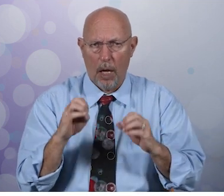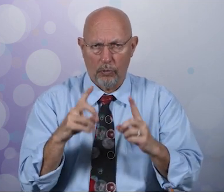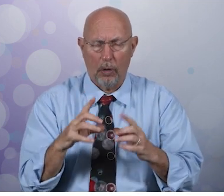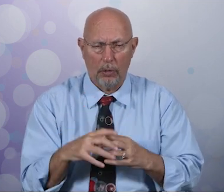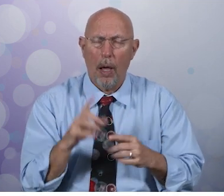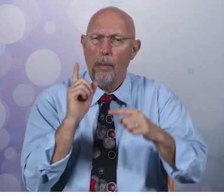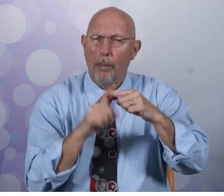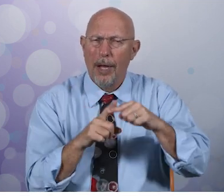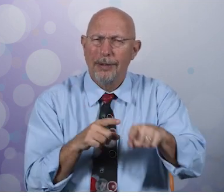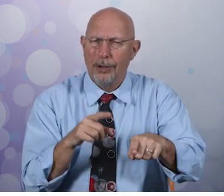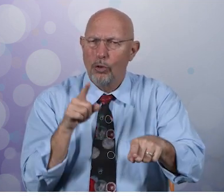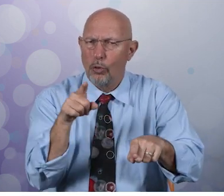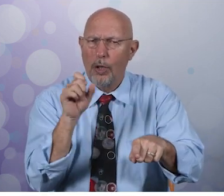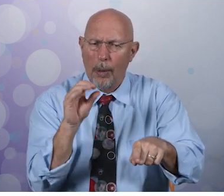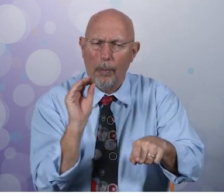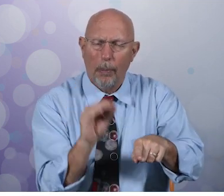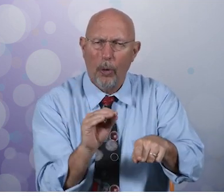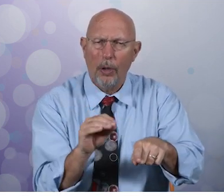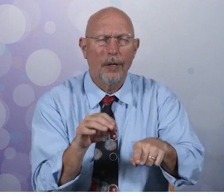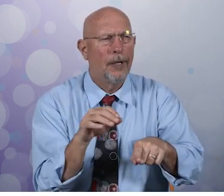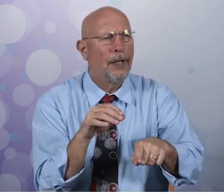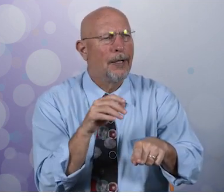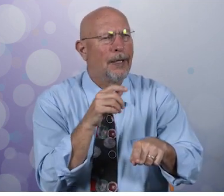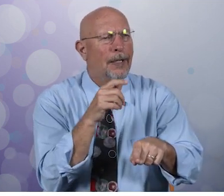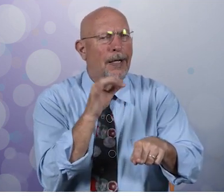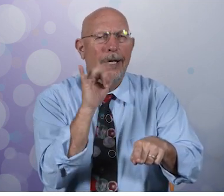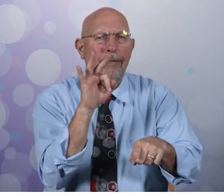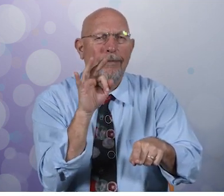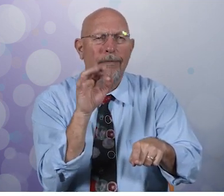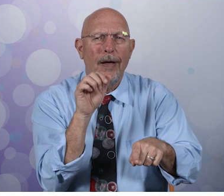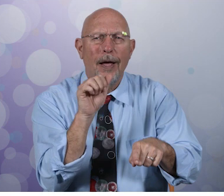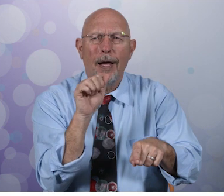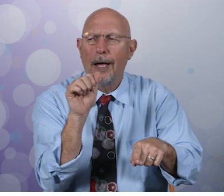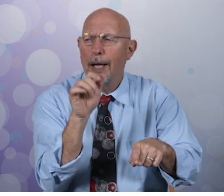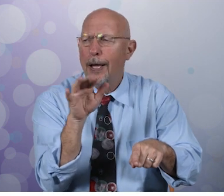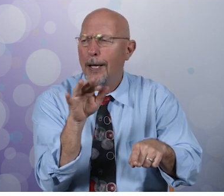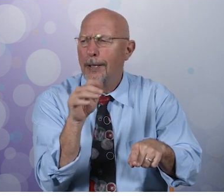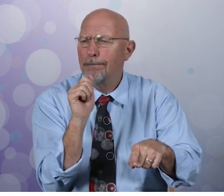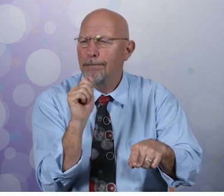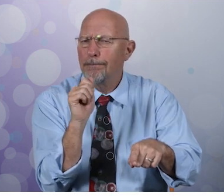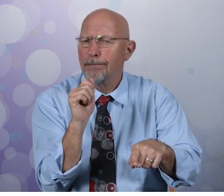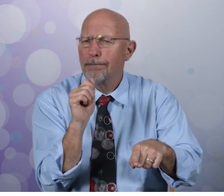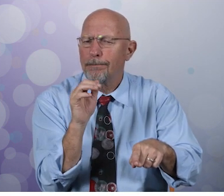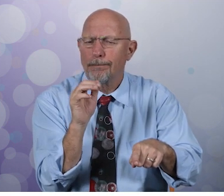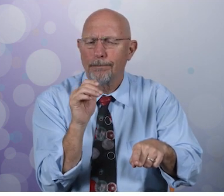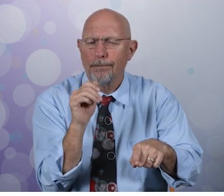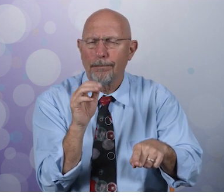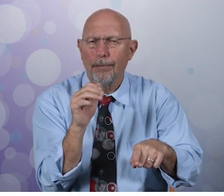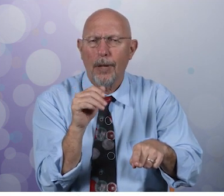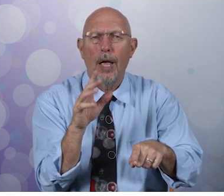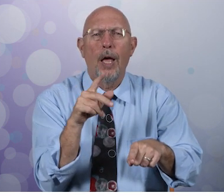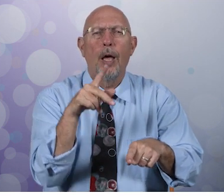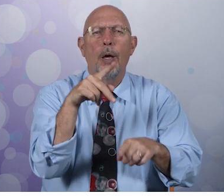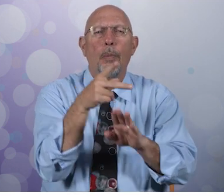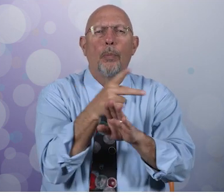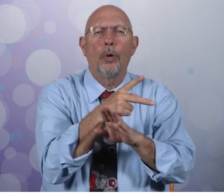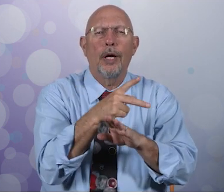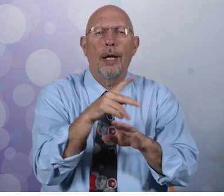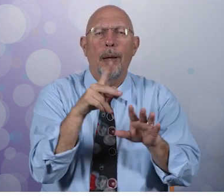where you can learn to see if a pre-packaged curriculum is